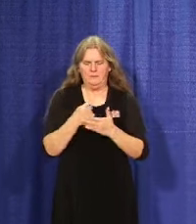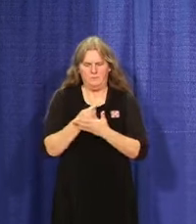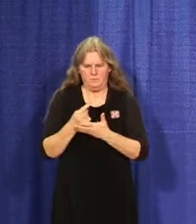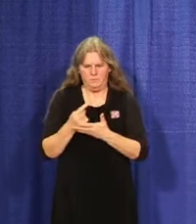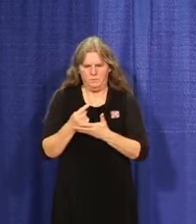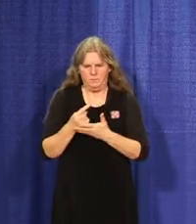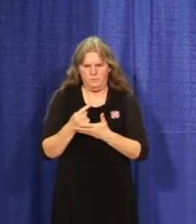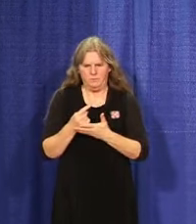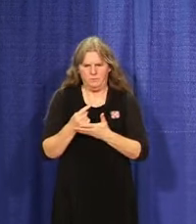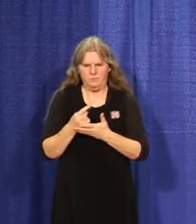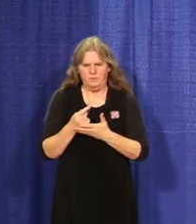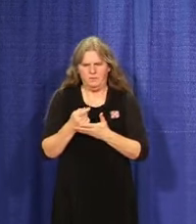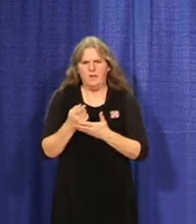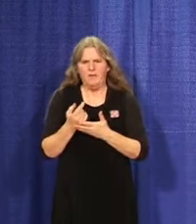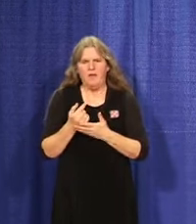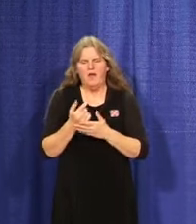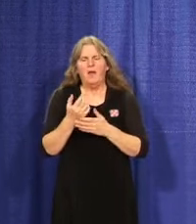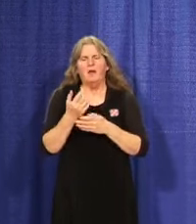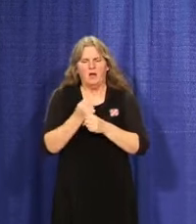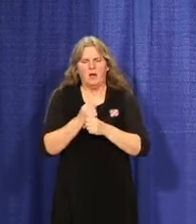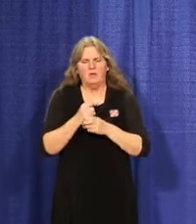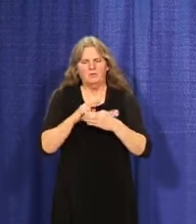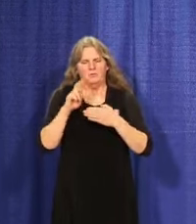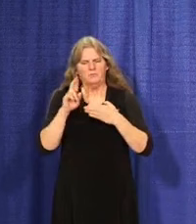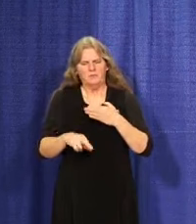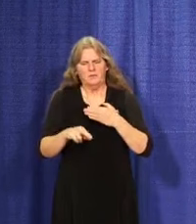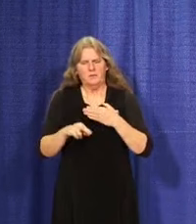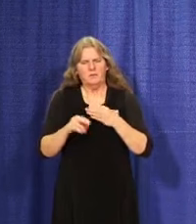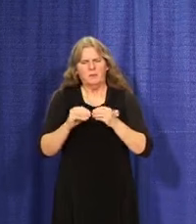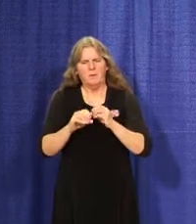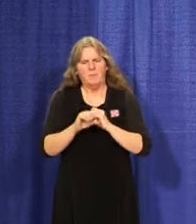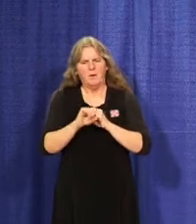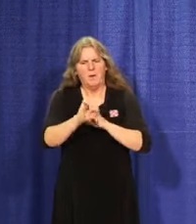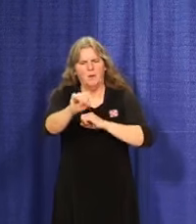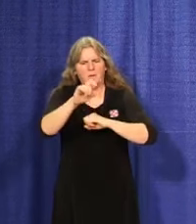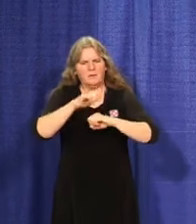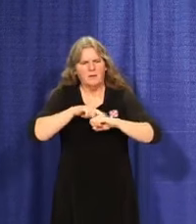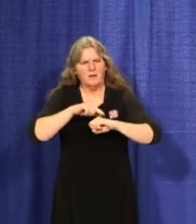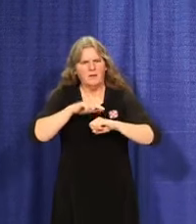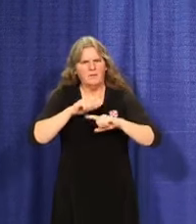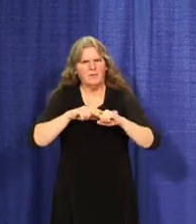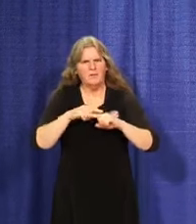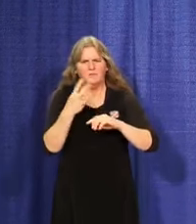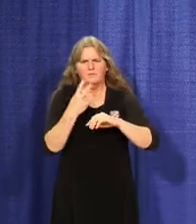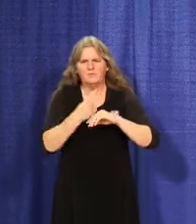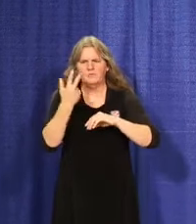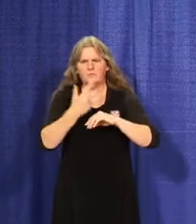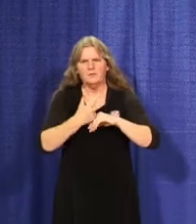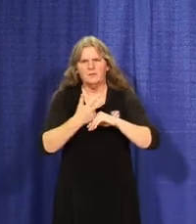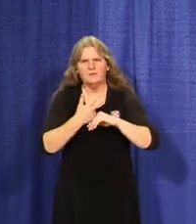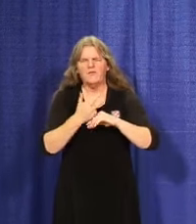results took longer to come back then they were expecting. They might have been told three days and it took longer than three days.